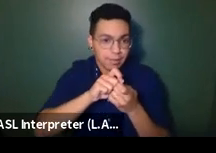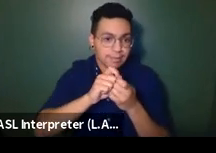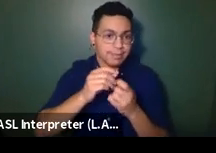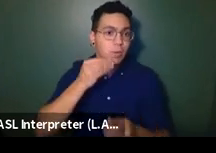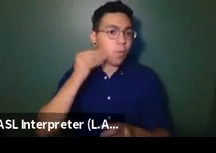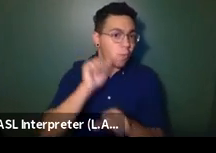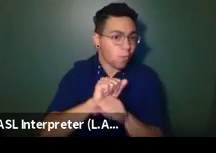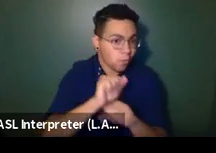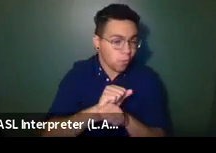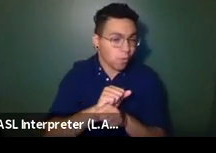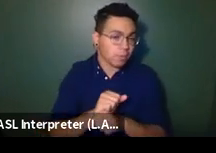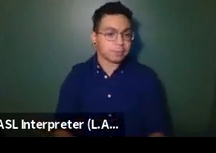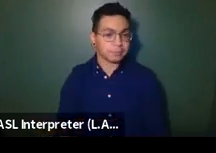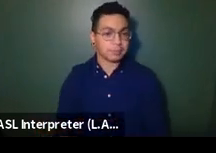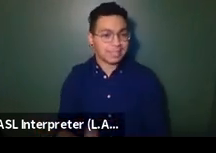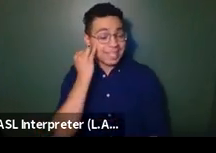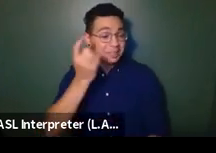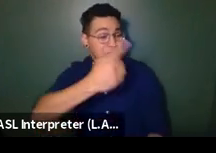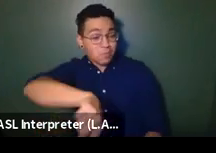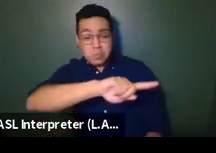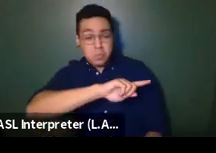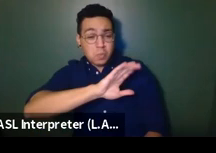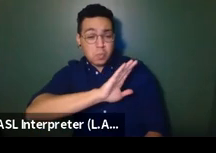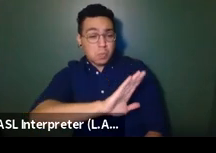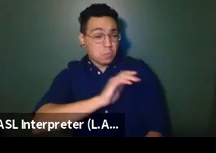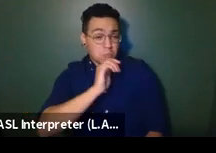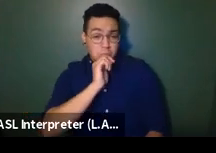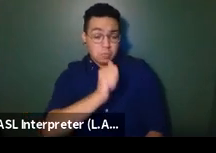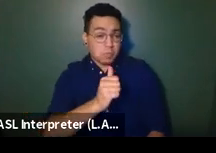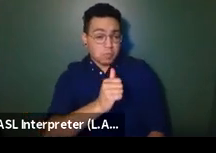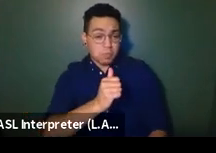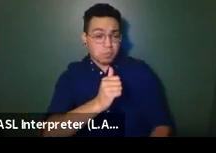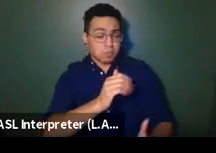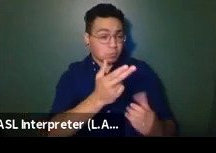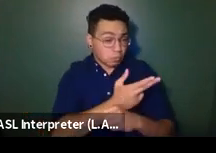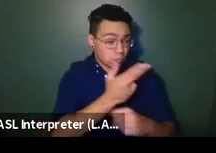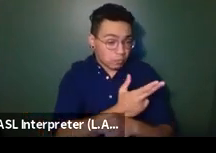ESD 189 - Amy Colburn: So if that's not something that you're interested in doing. You don't need to use it, but it is there as an option.